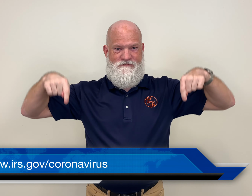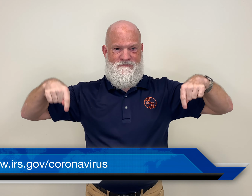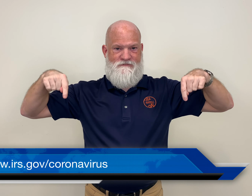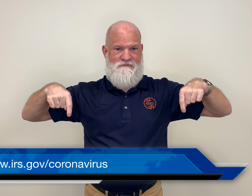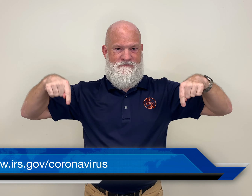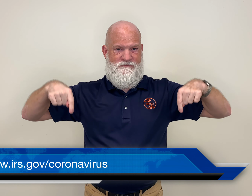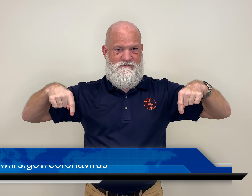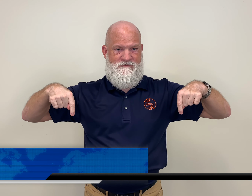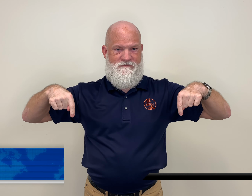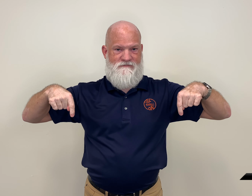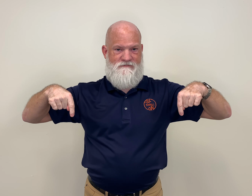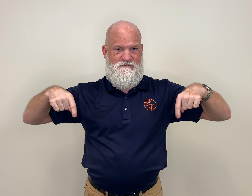Thank you for watching.